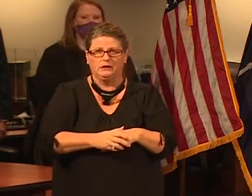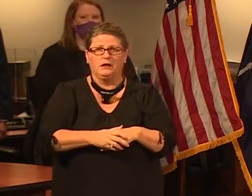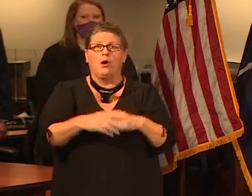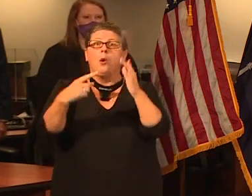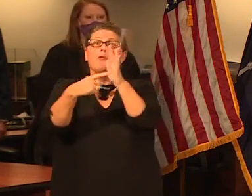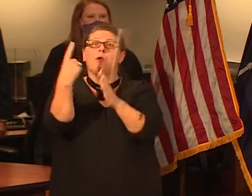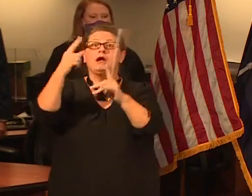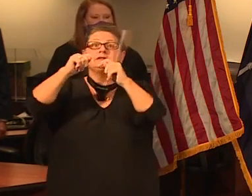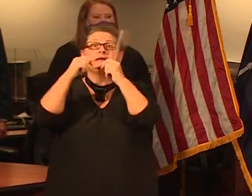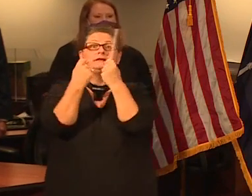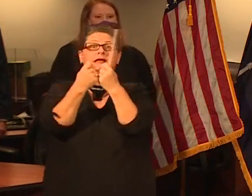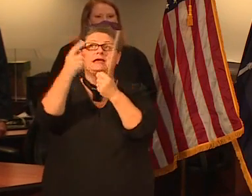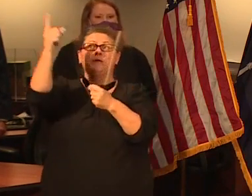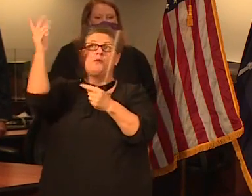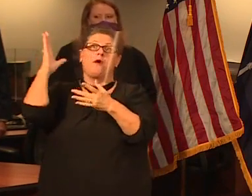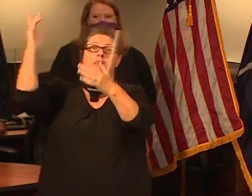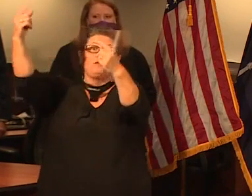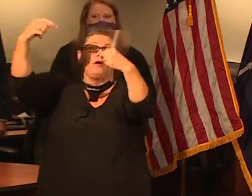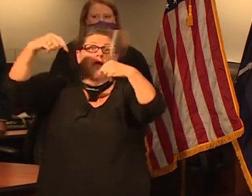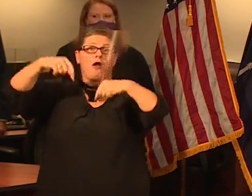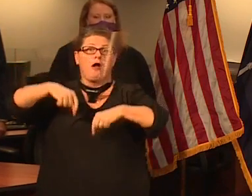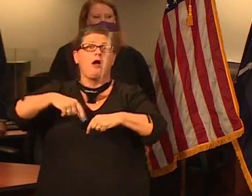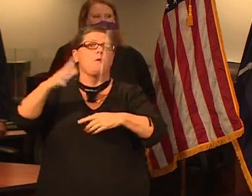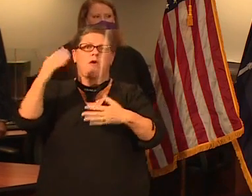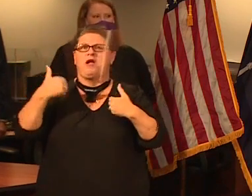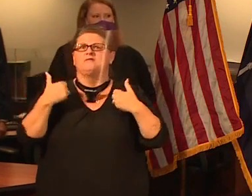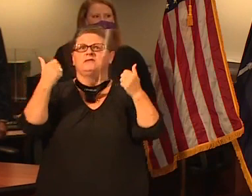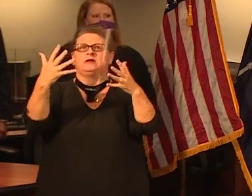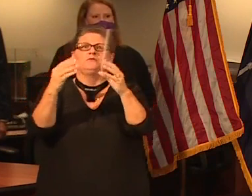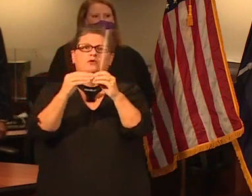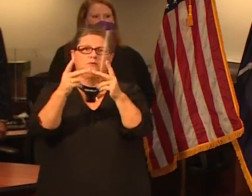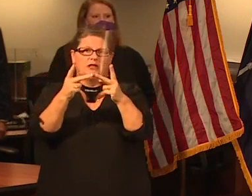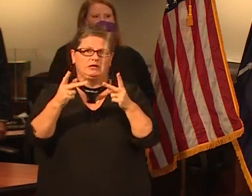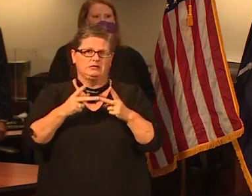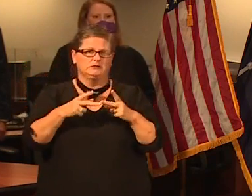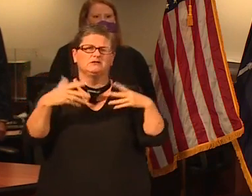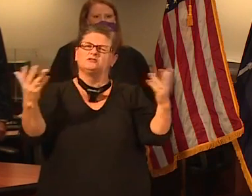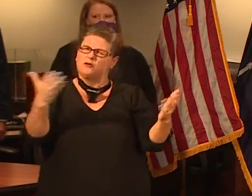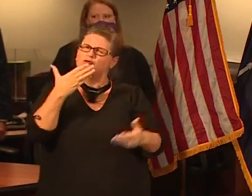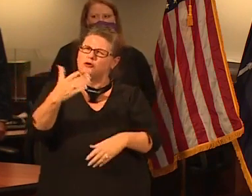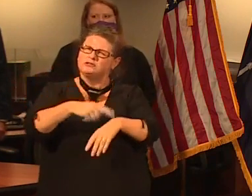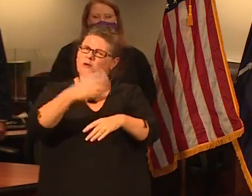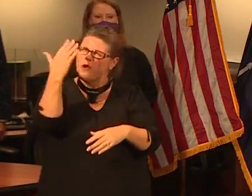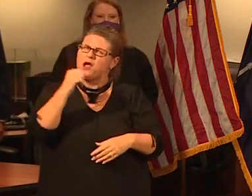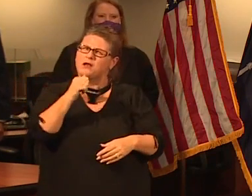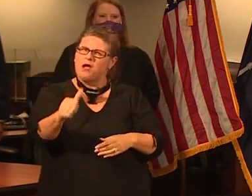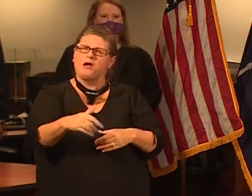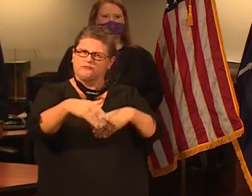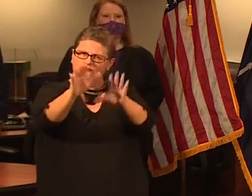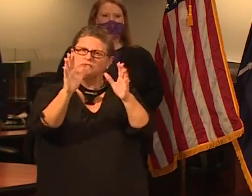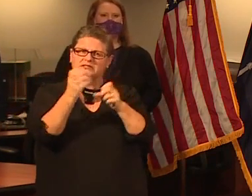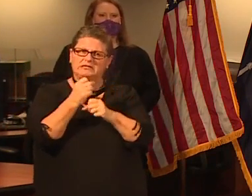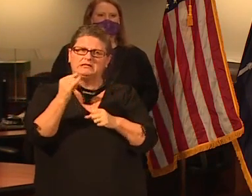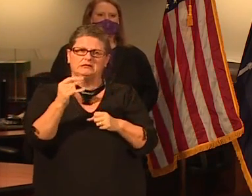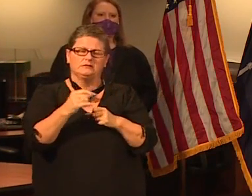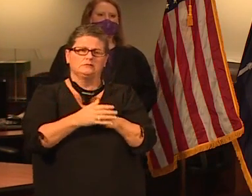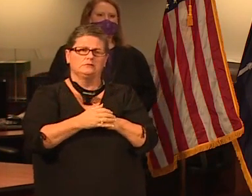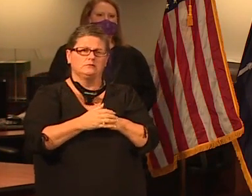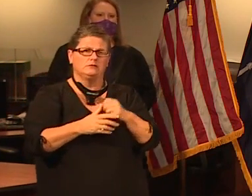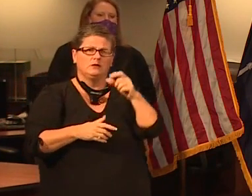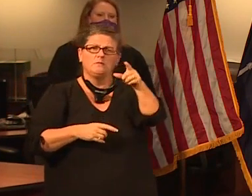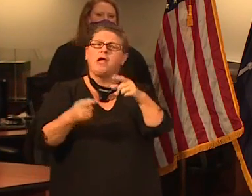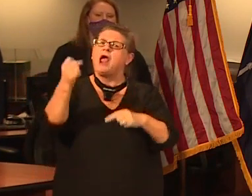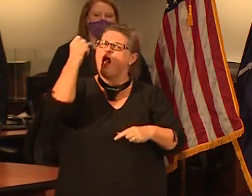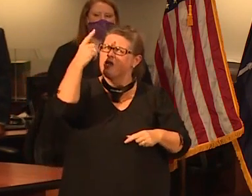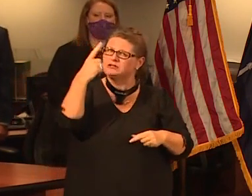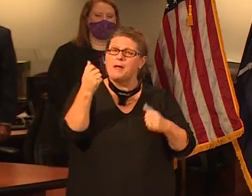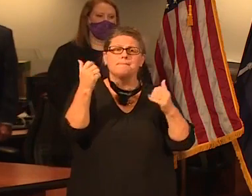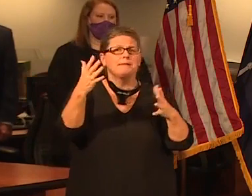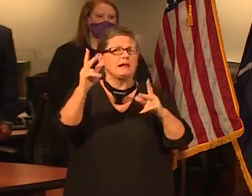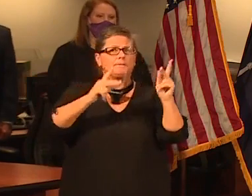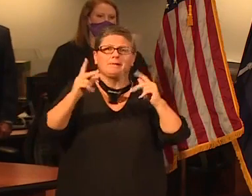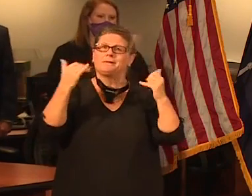IT IS SO WILDLY AVAILABLE IN OUR STATE AND GOING TO BE MORE SO WHEN THE TEAM GETS HERE, THAT IT IS A GOOD TIME TO GET TESTED.